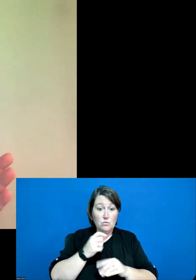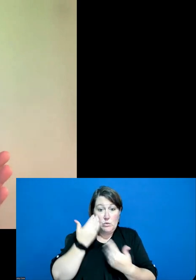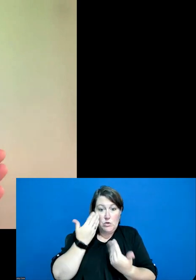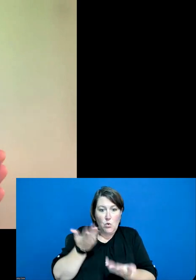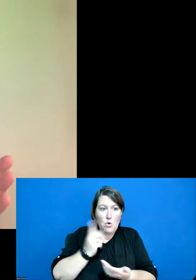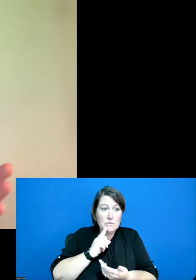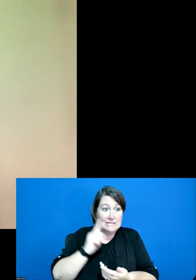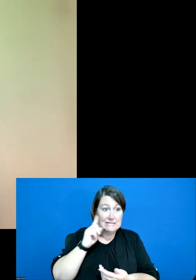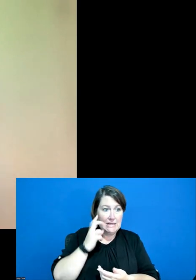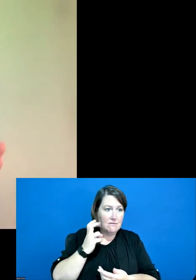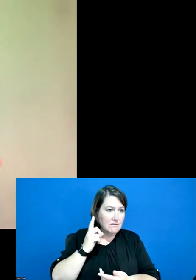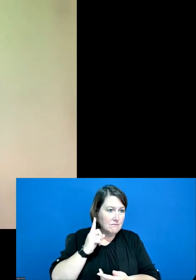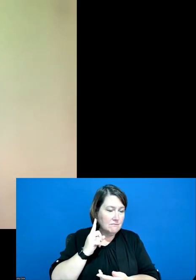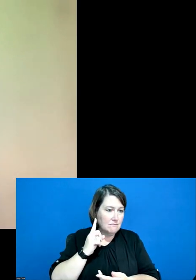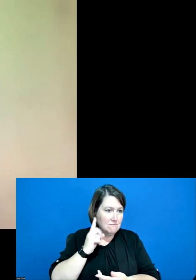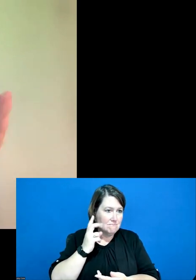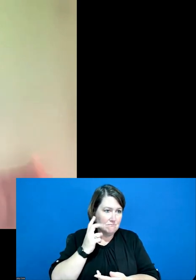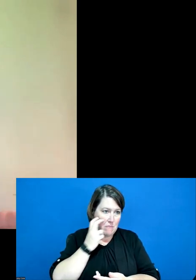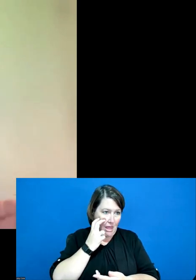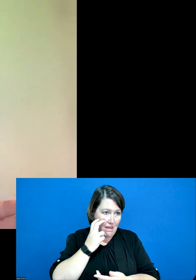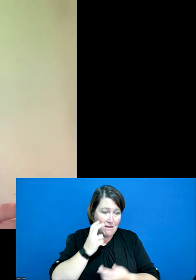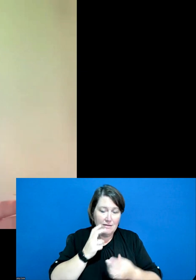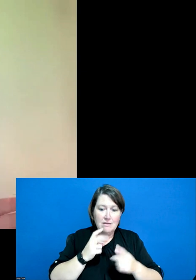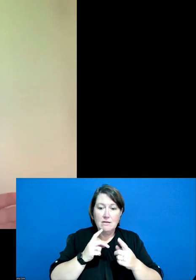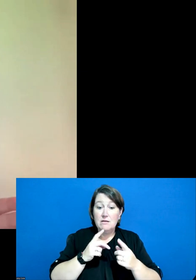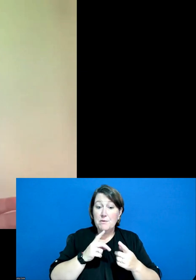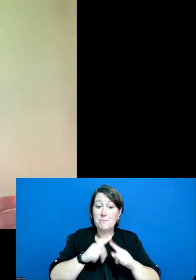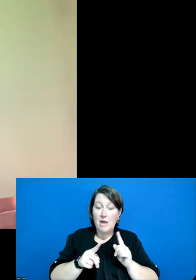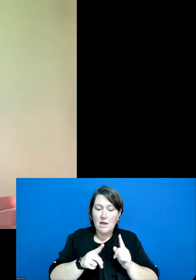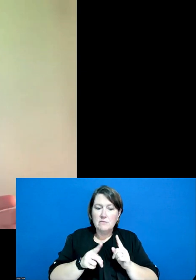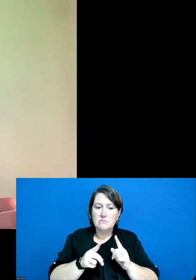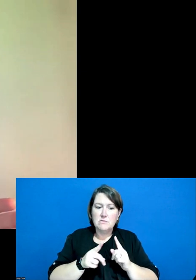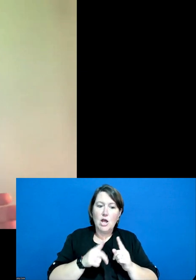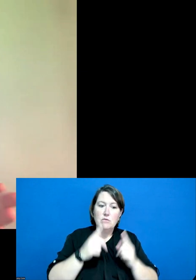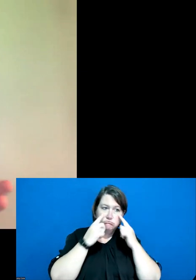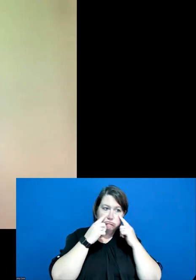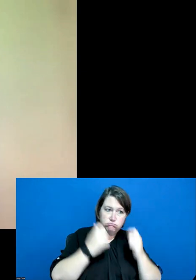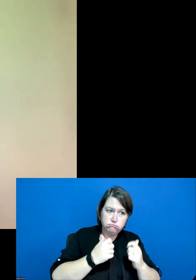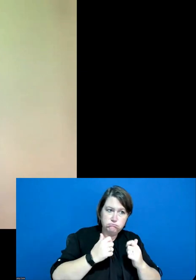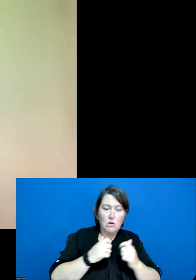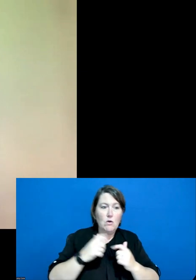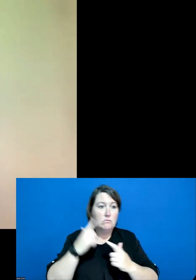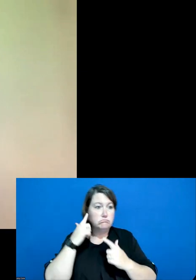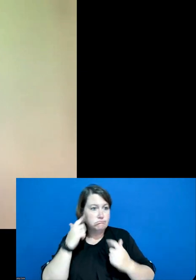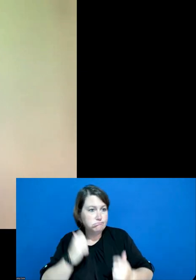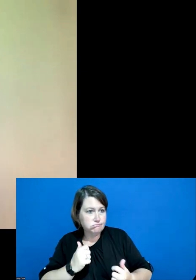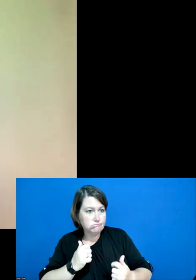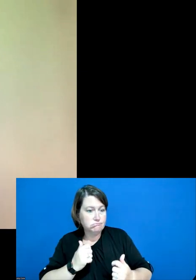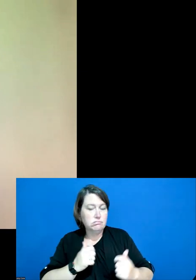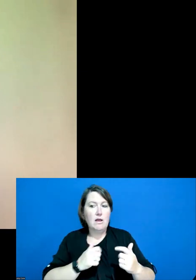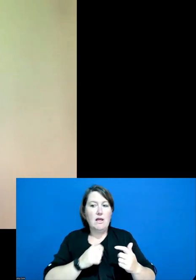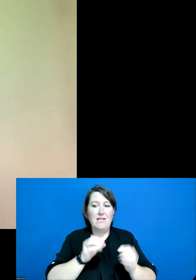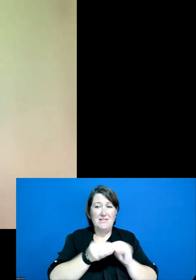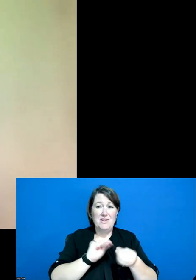These are just simply low vision or having a severe form of hearing loss. The numbers start to get really small,